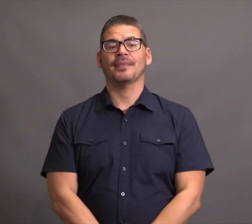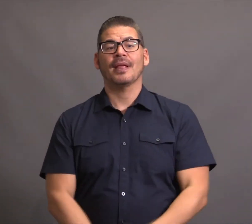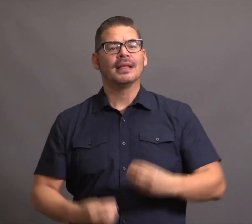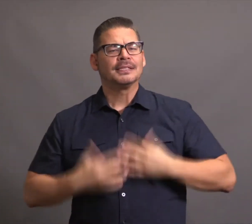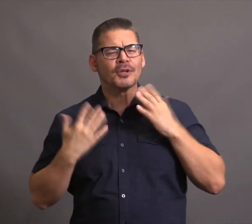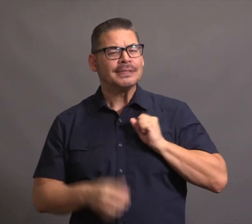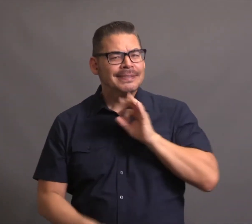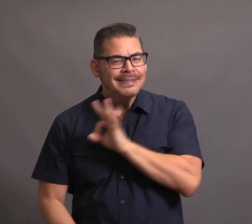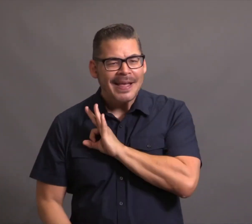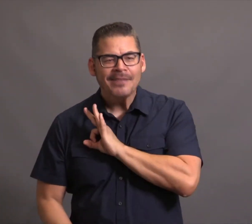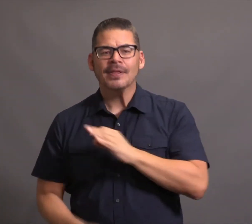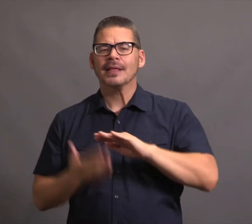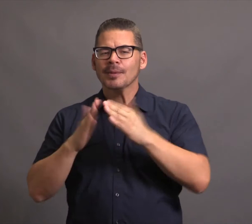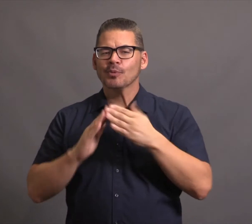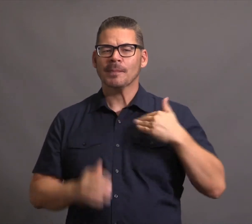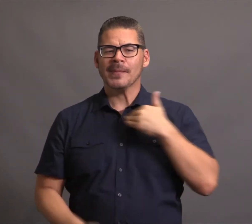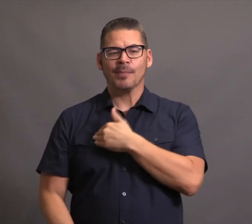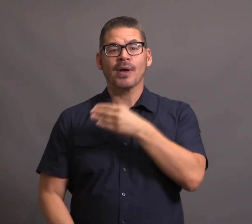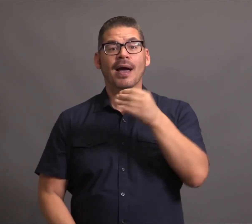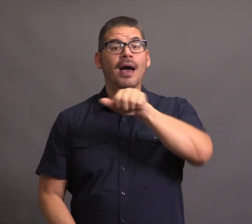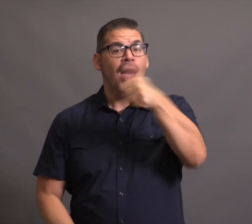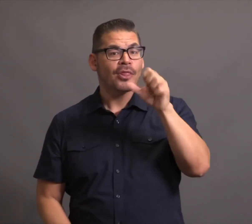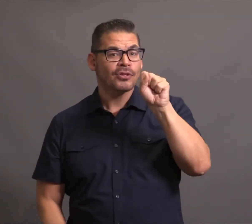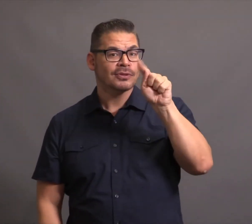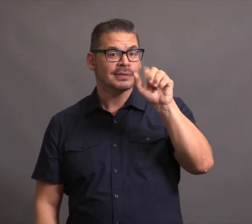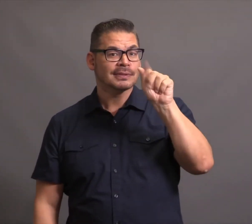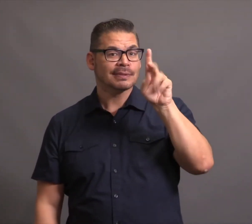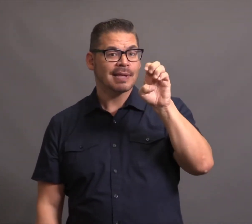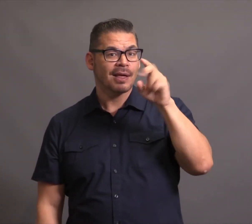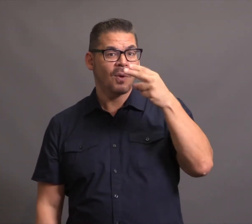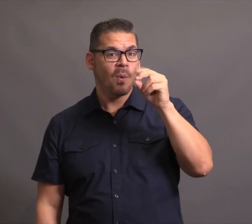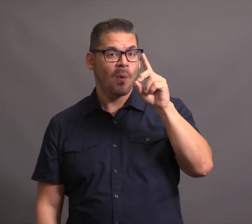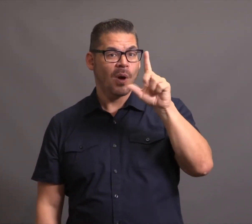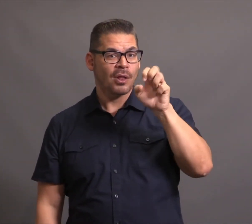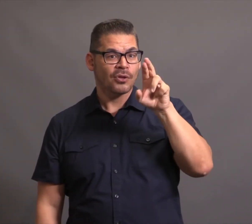Inspire staff, community members, and other stakeholders.